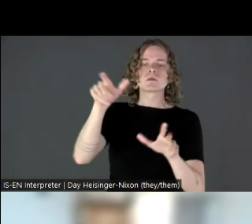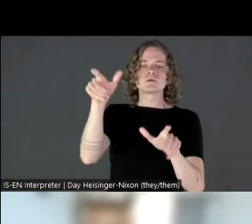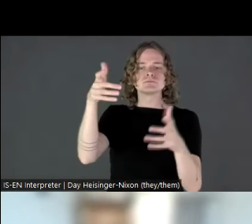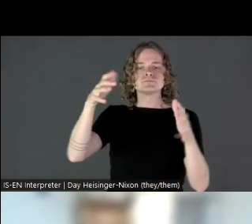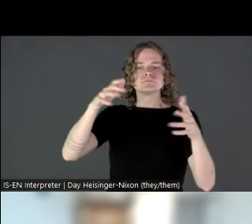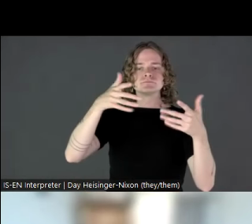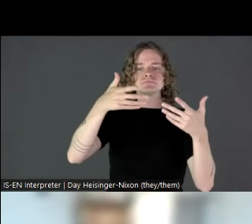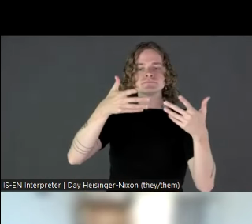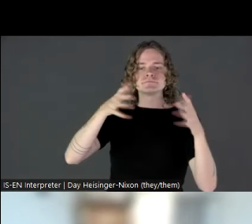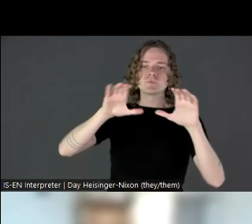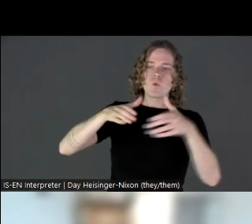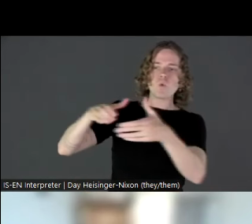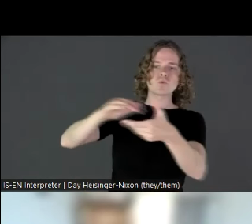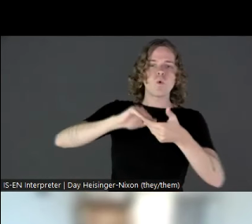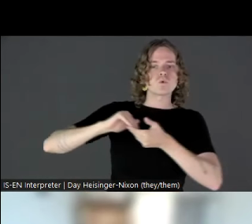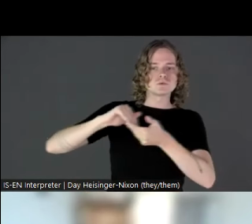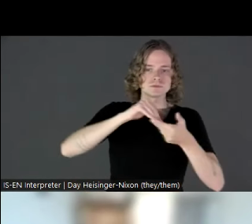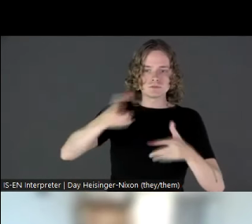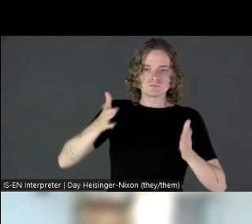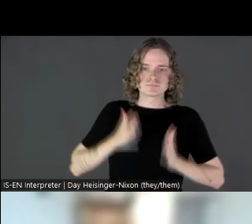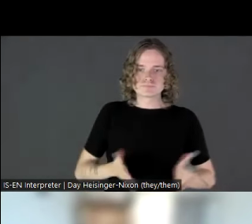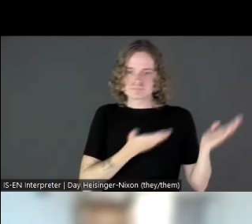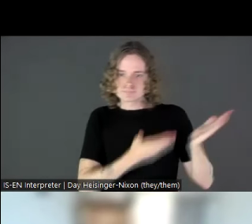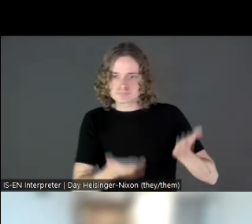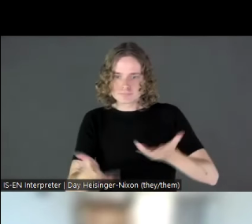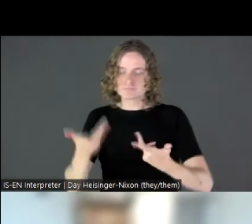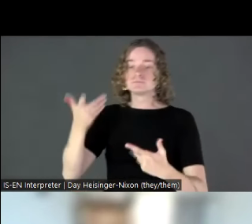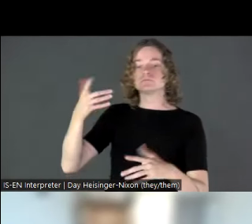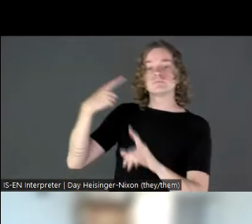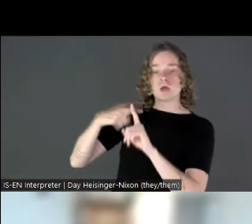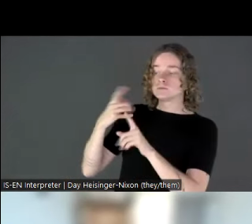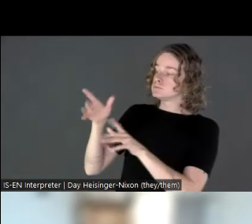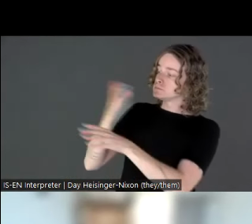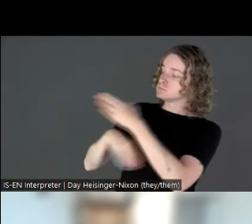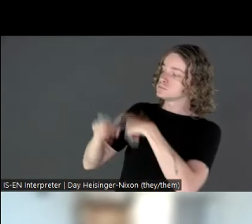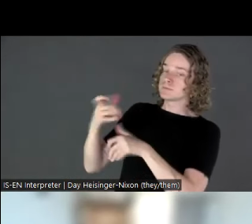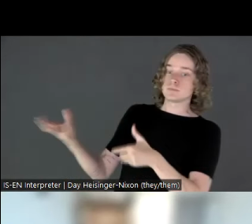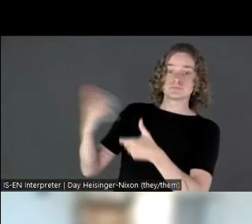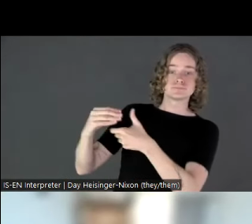Now, on this slide, I just have two examples of two of our tools. I won't spend too much